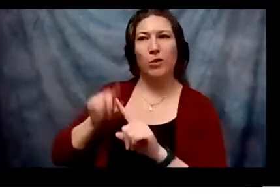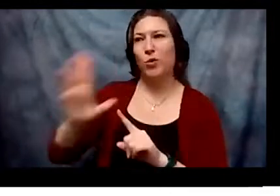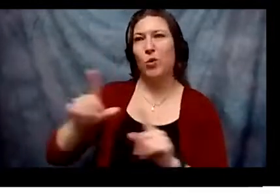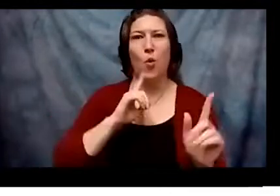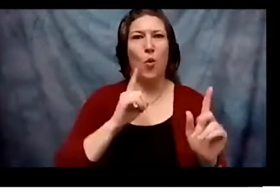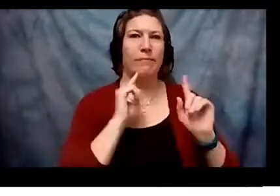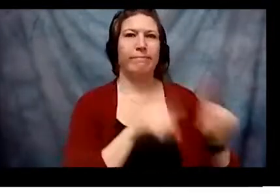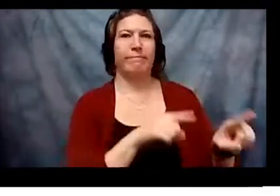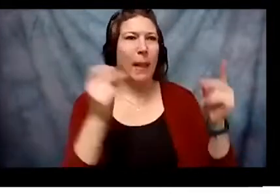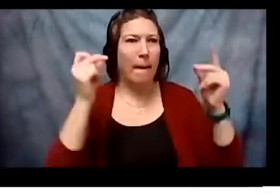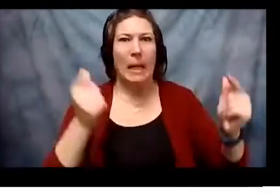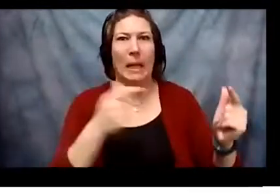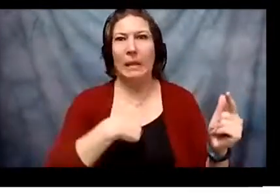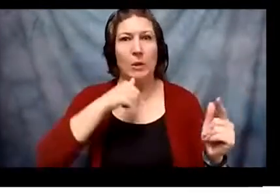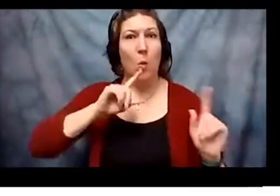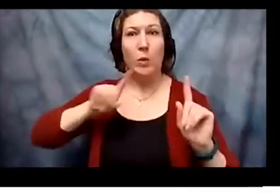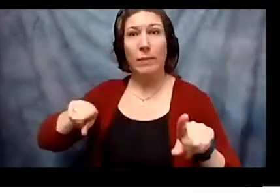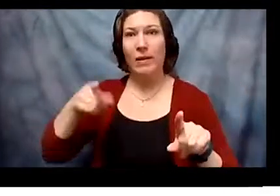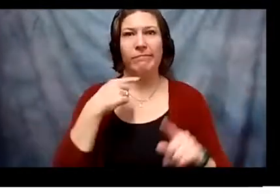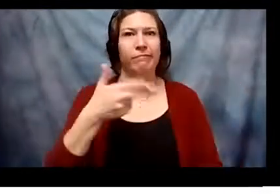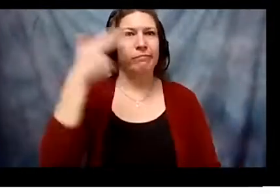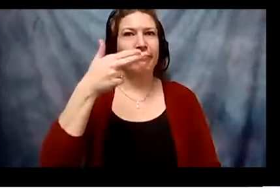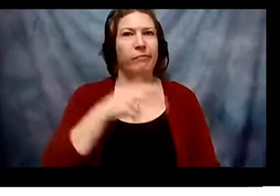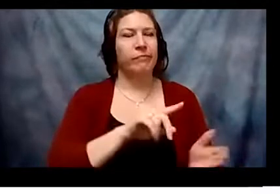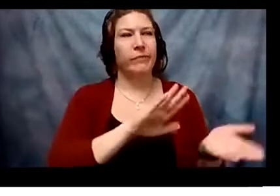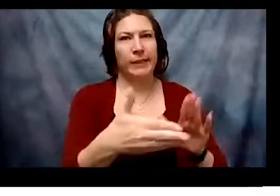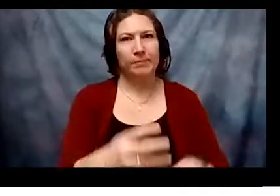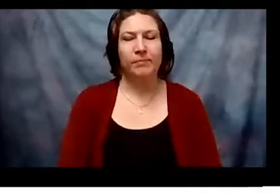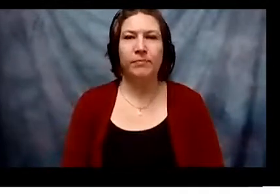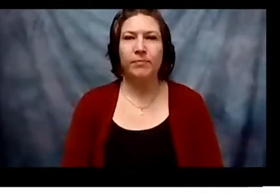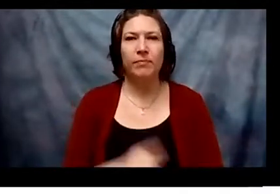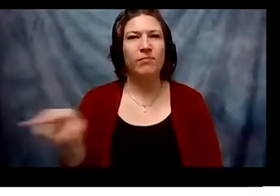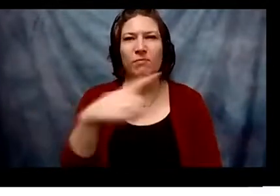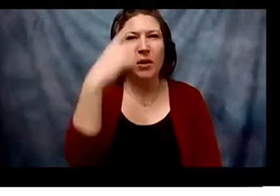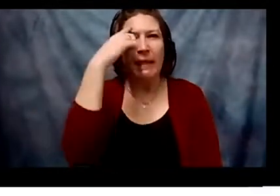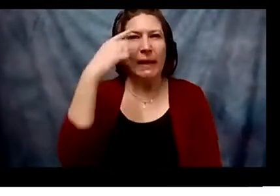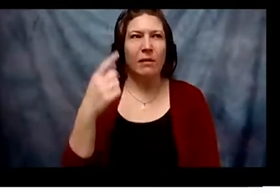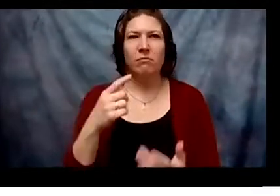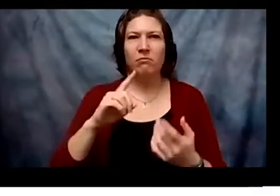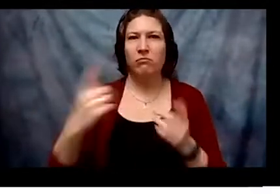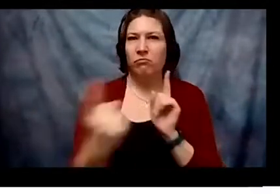immediately. You think I am not worth befriending or dating.